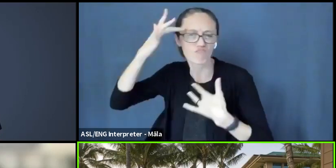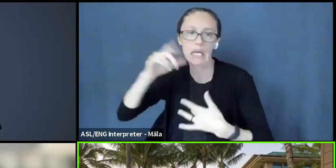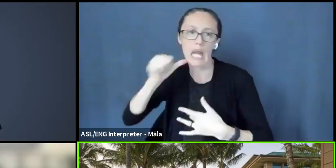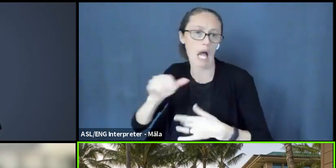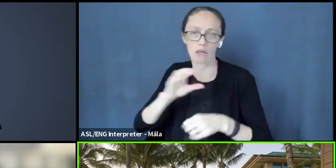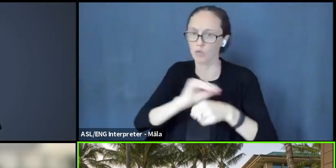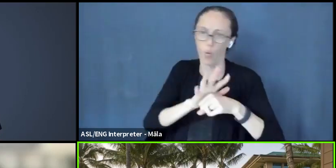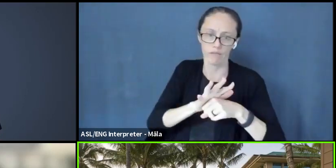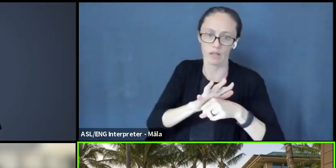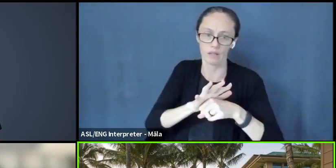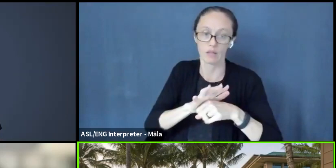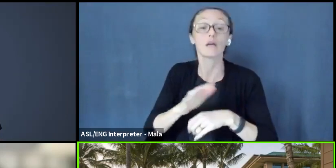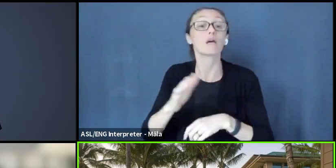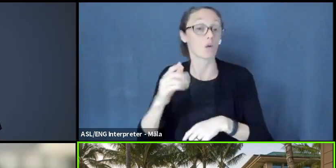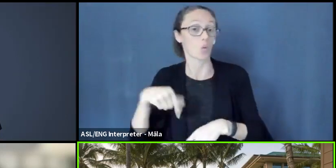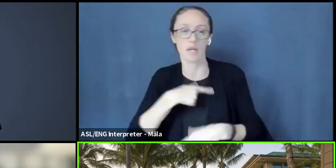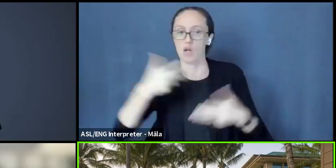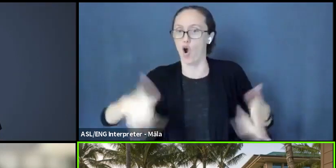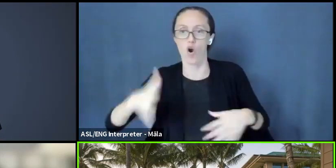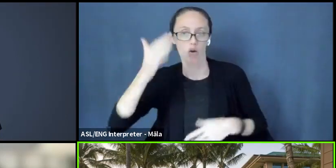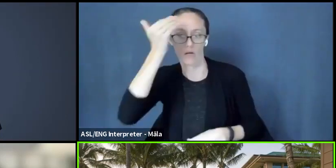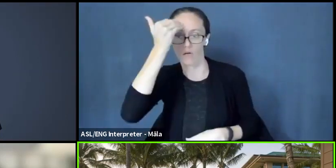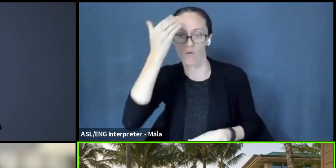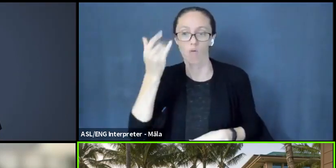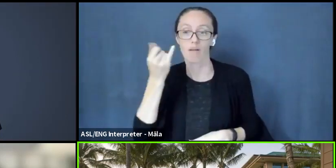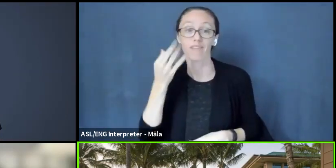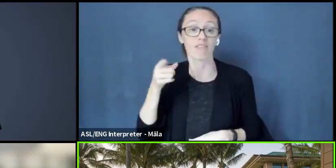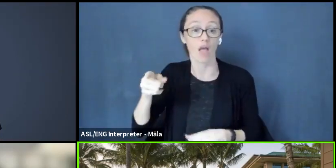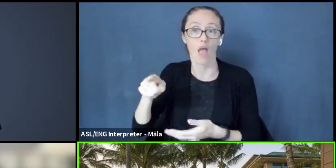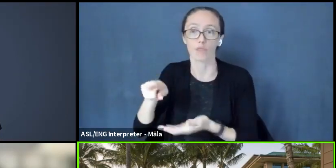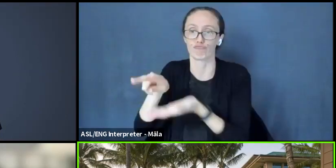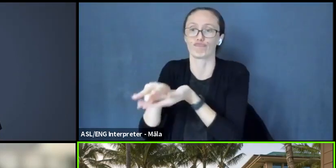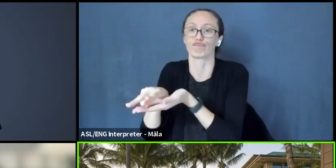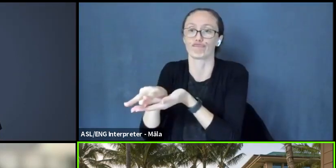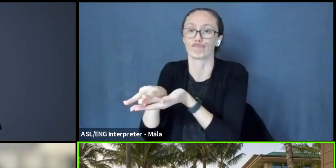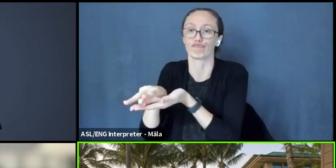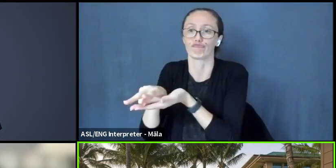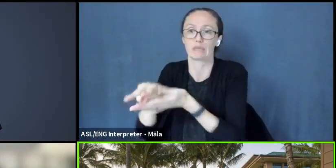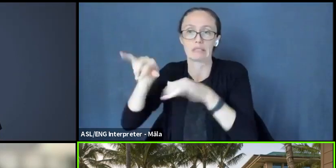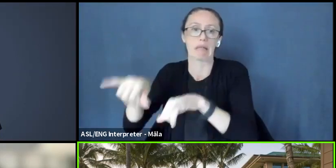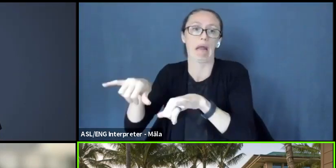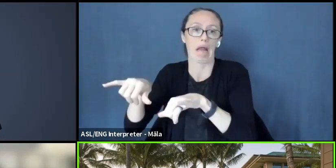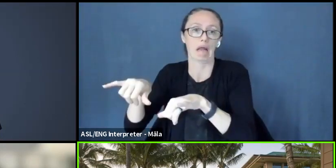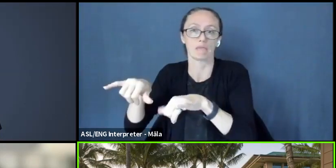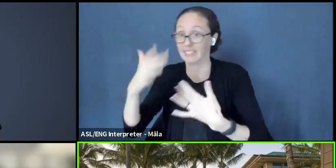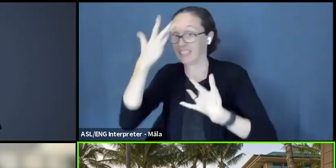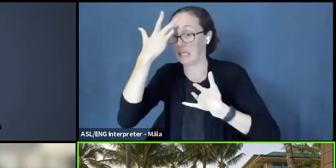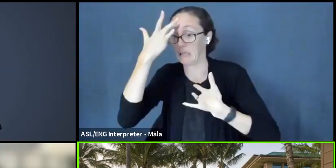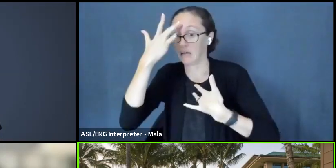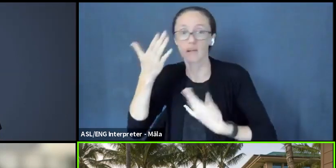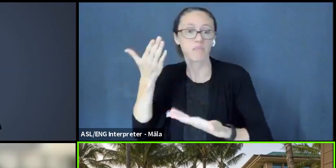that if they are basically not moving and they're very sick, even for five days, they're